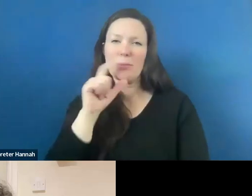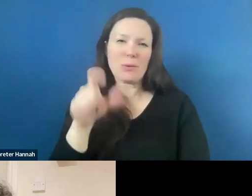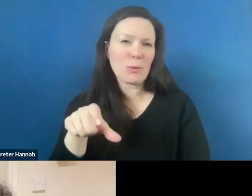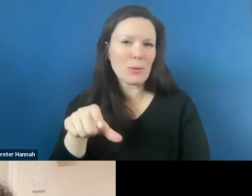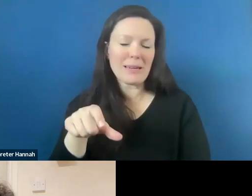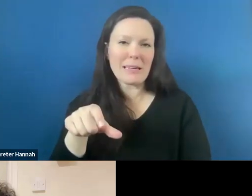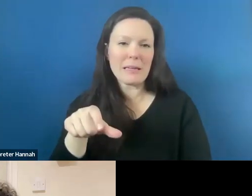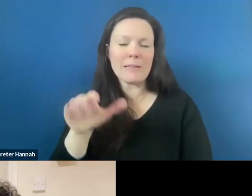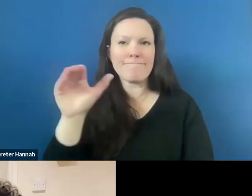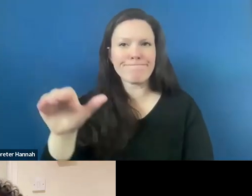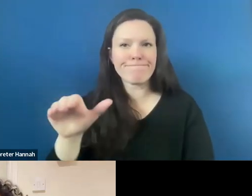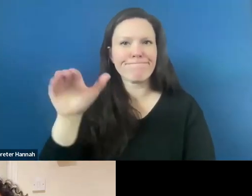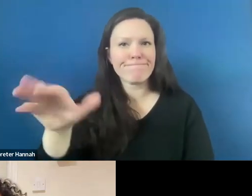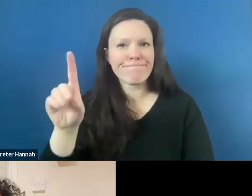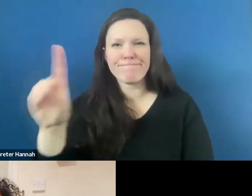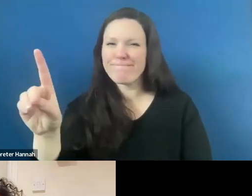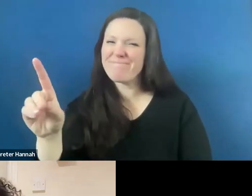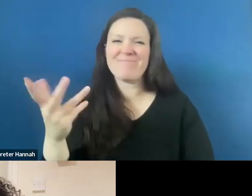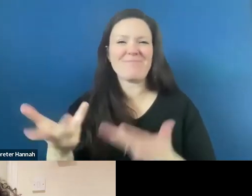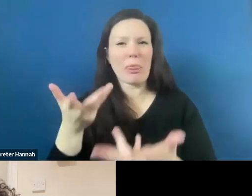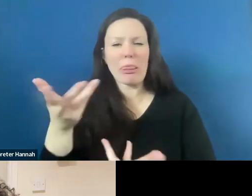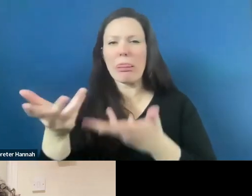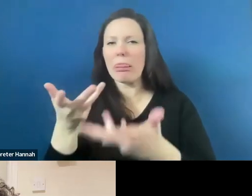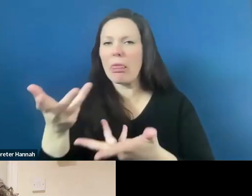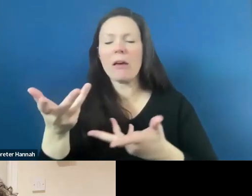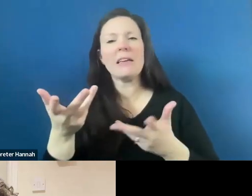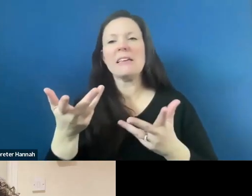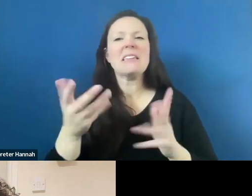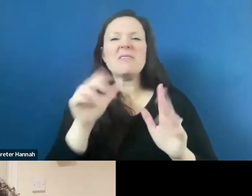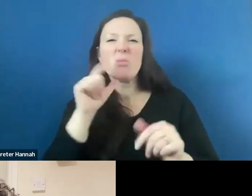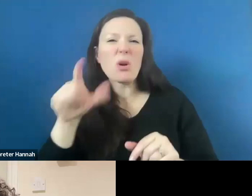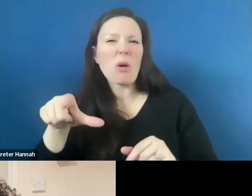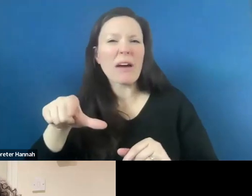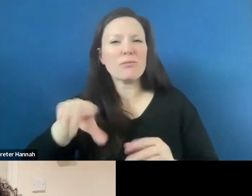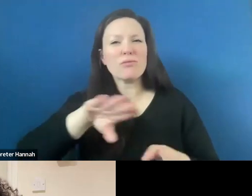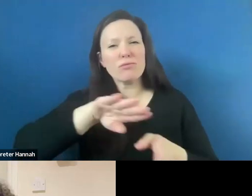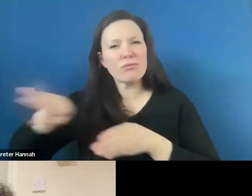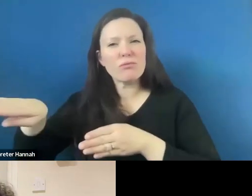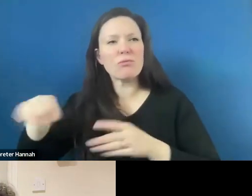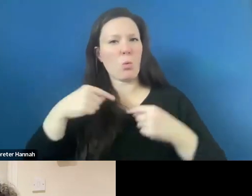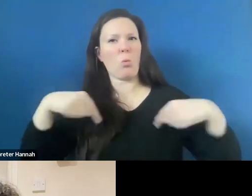Last point, fifth point. Final point is we don't need to ask the DOD to lead the energy transition, ok? It's too inefficient to ask them to do that. We have everything we need in the civilian sector for